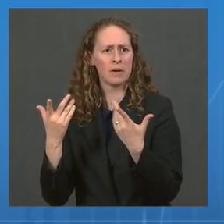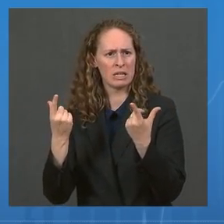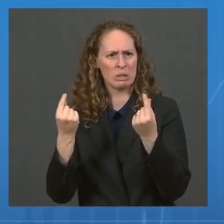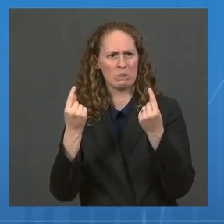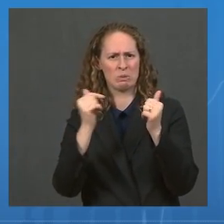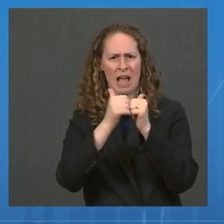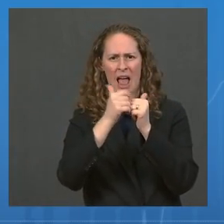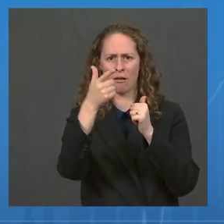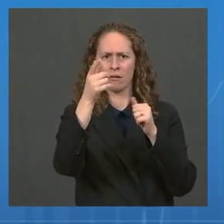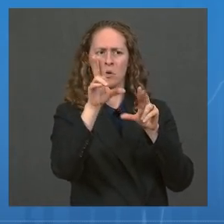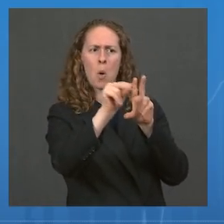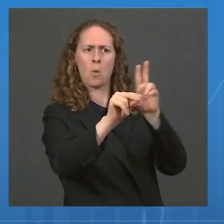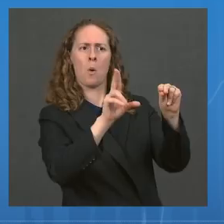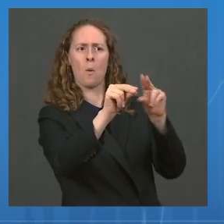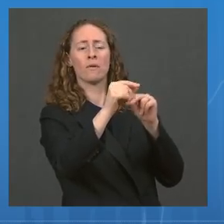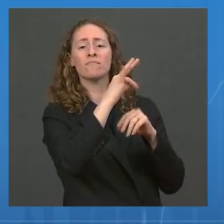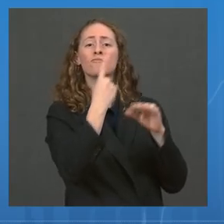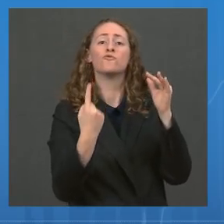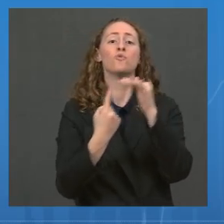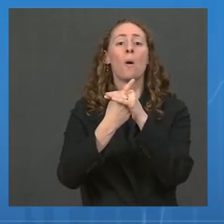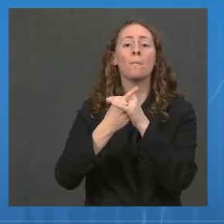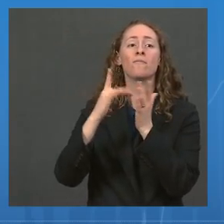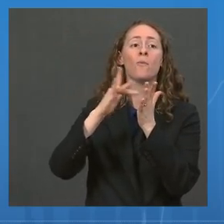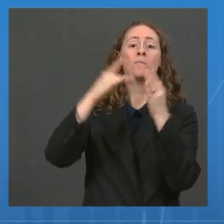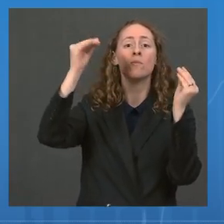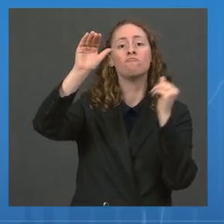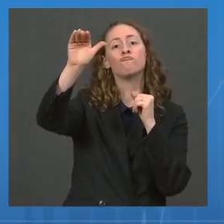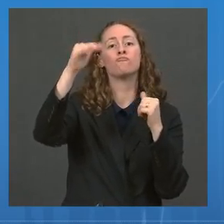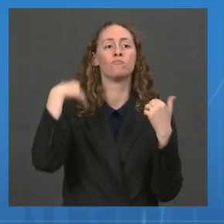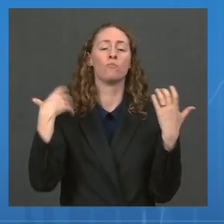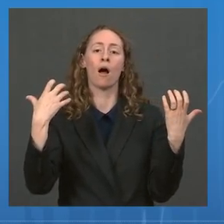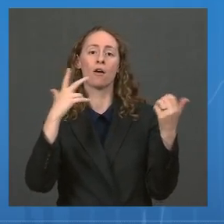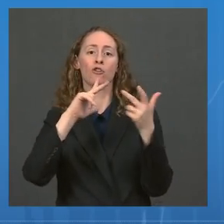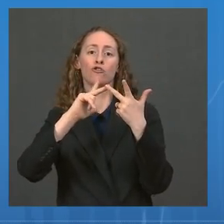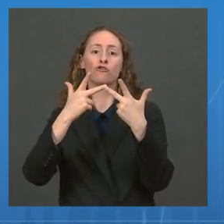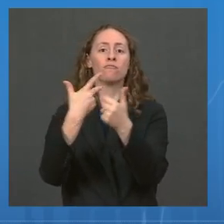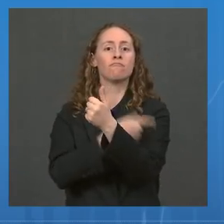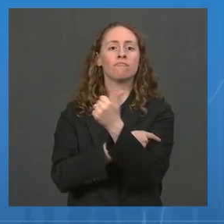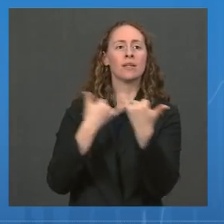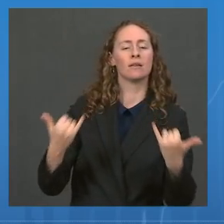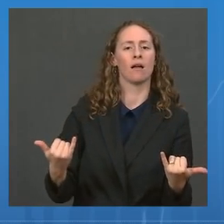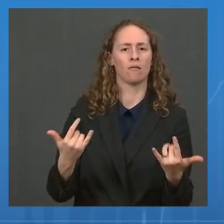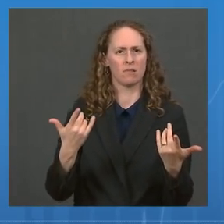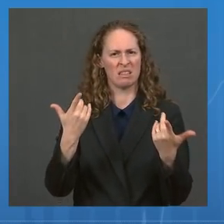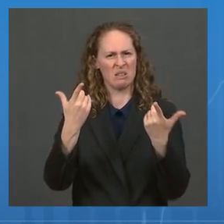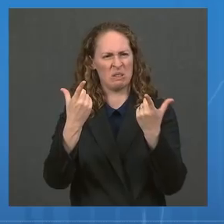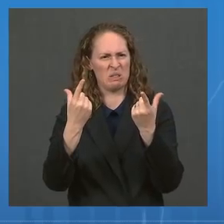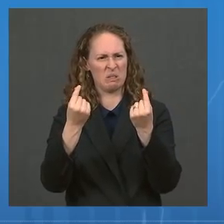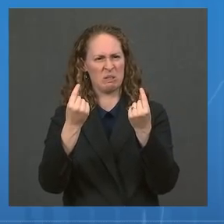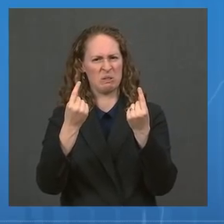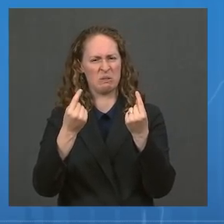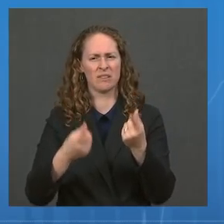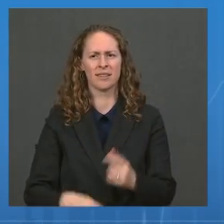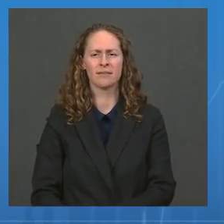just showing up at the pharmacy or their doctor's office and getting a vaccine? Mr. Zients: Dr. Walensky. Dr. Walensky: Thank you, Nate.